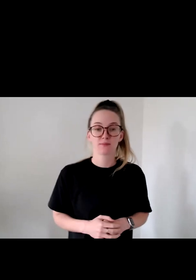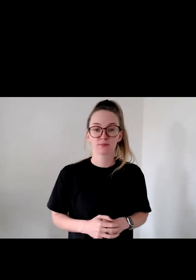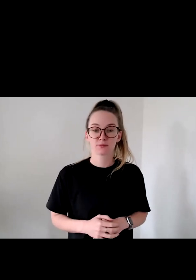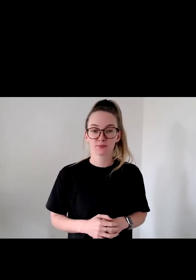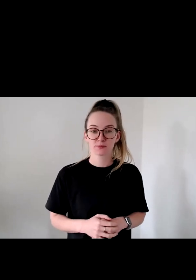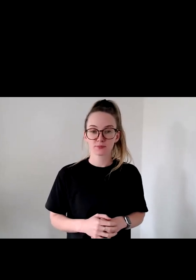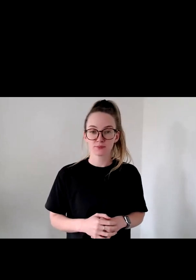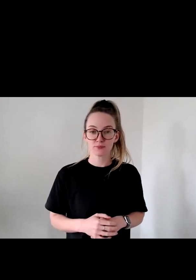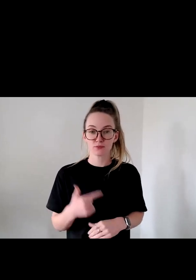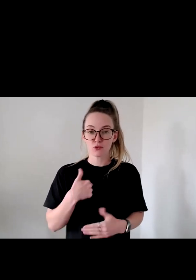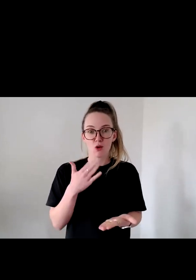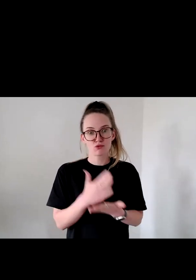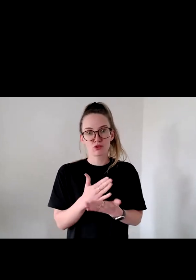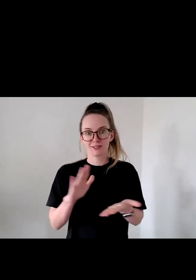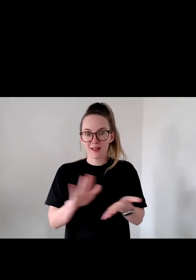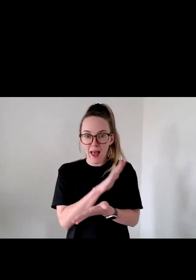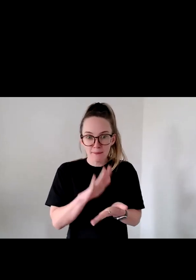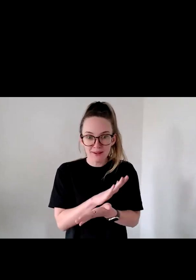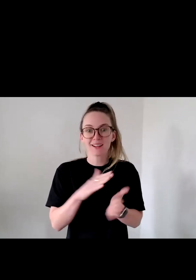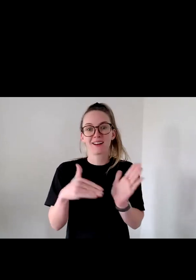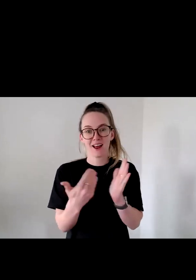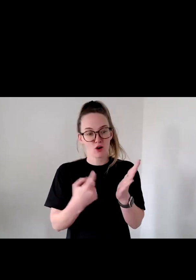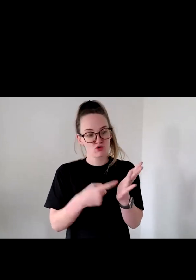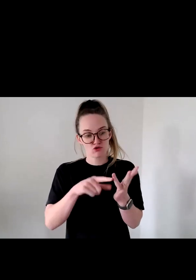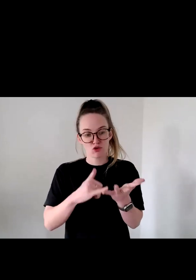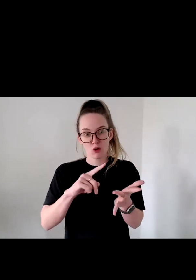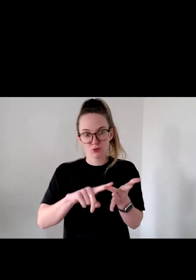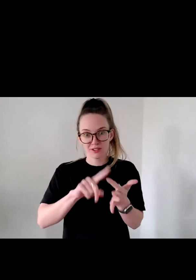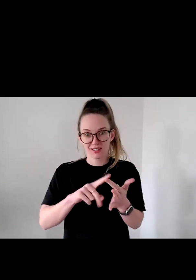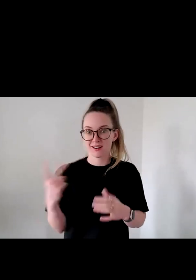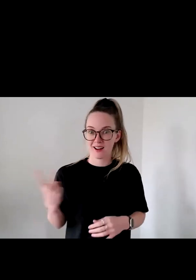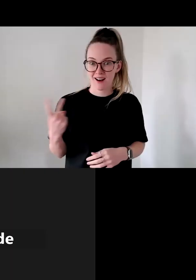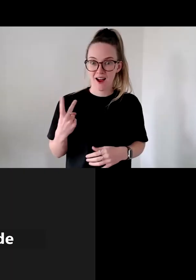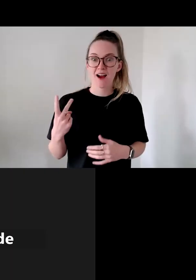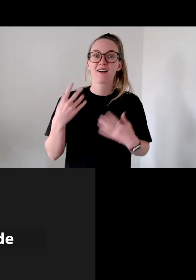I'm really delighted now, that Rosie and I will have the chance to have a bit of a